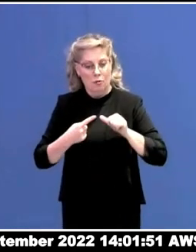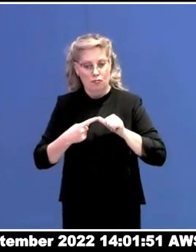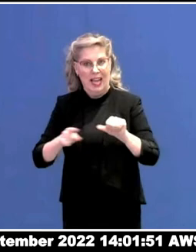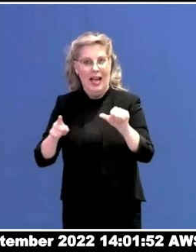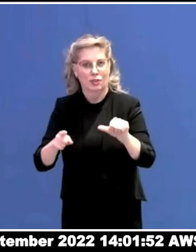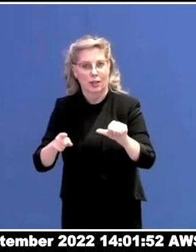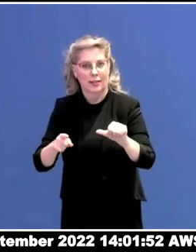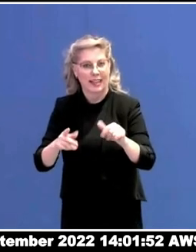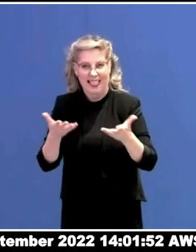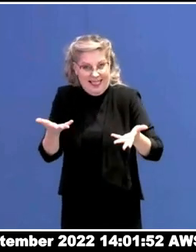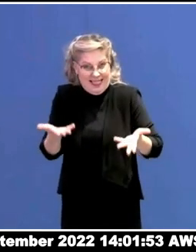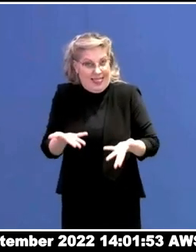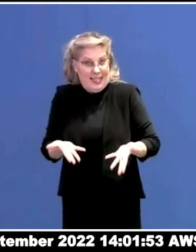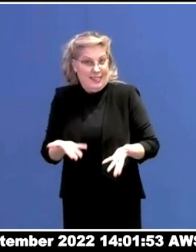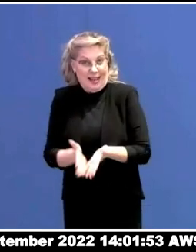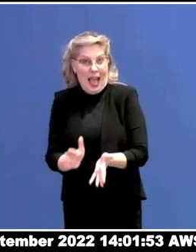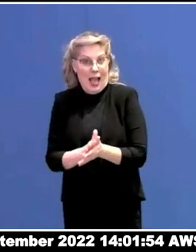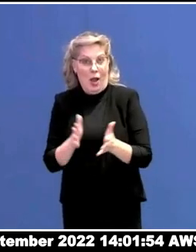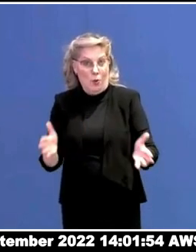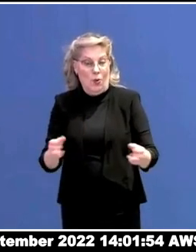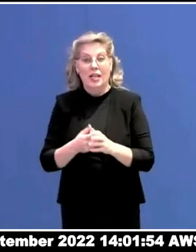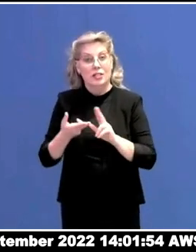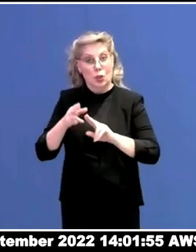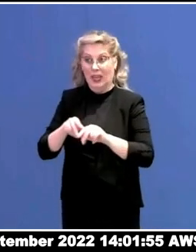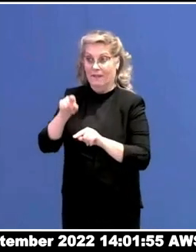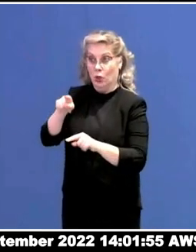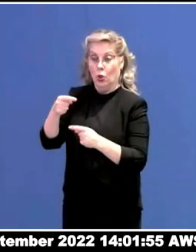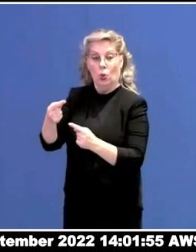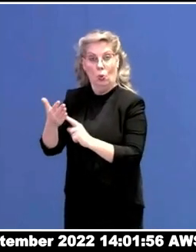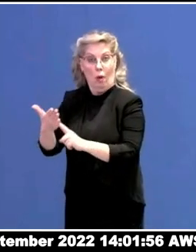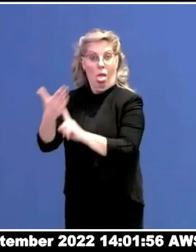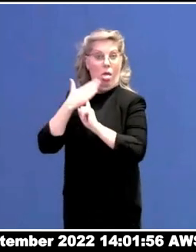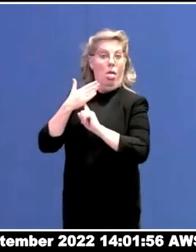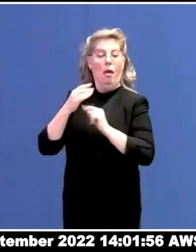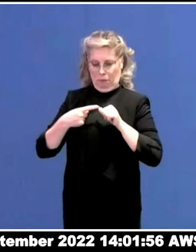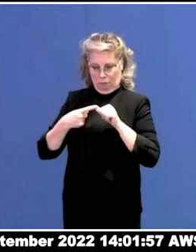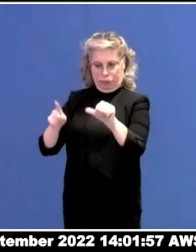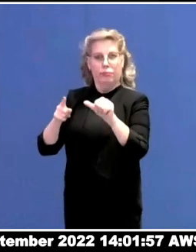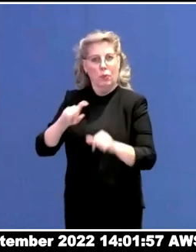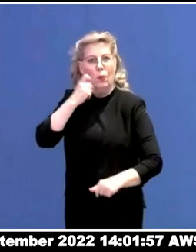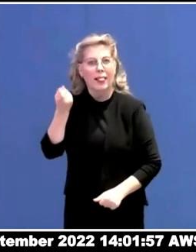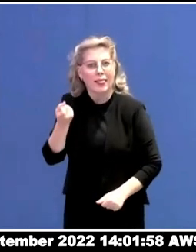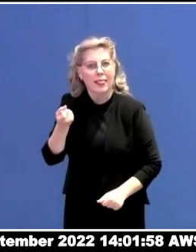We must abolish all those forms of restraints and trauma and torture, because